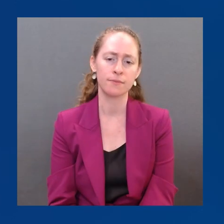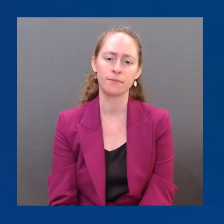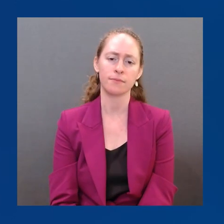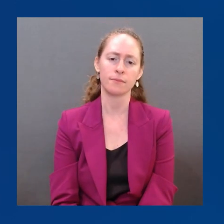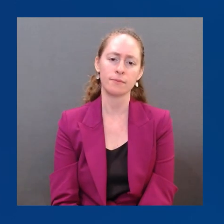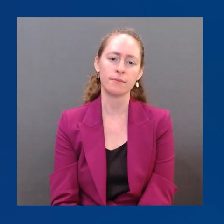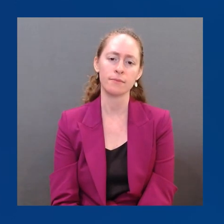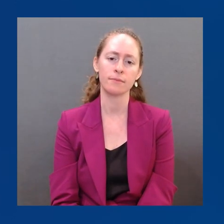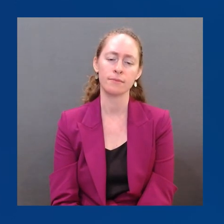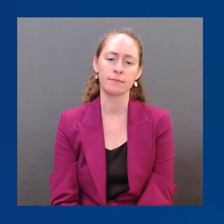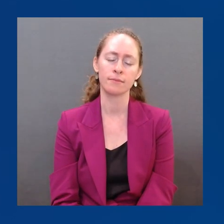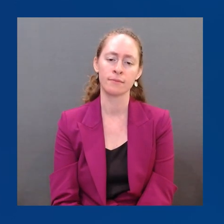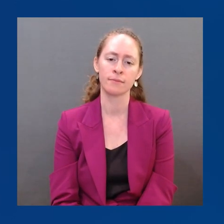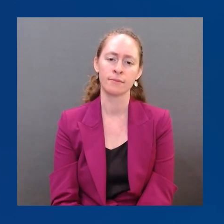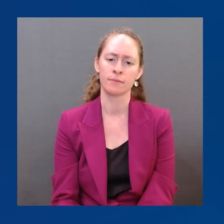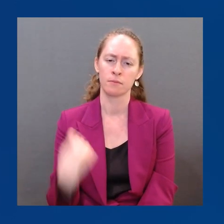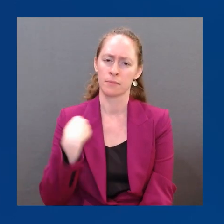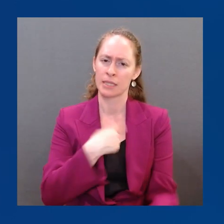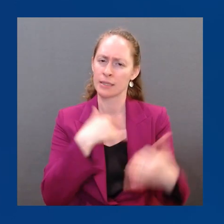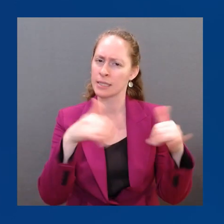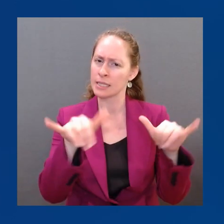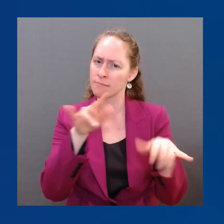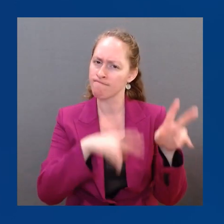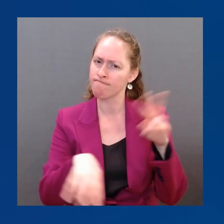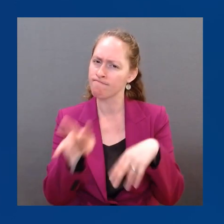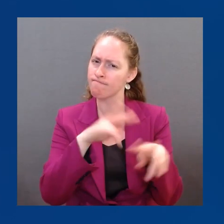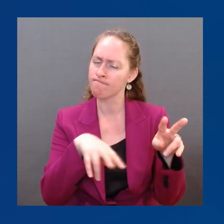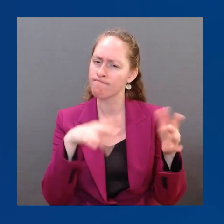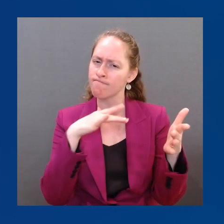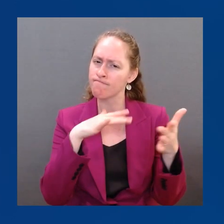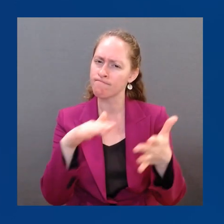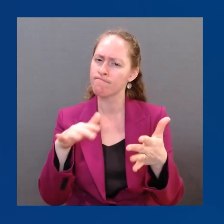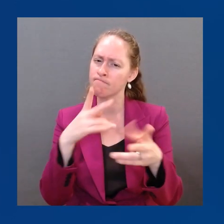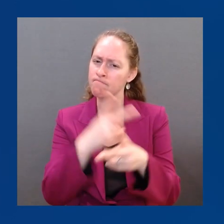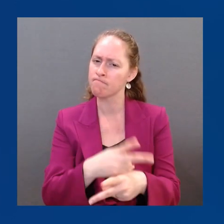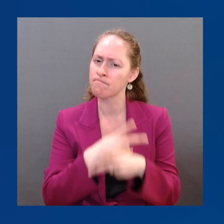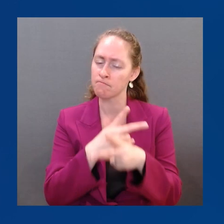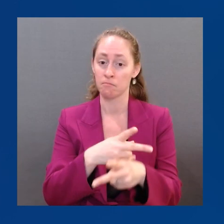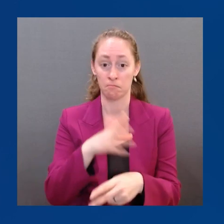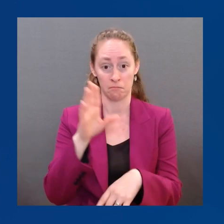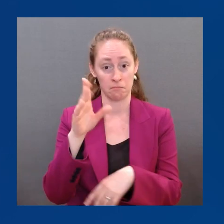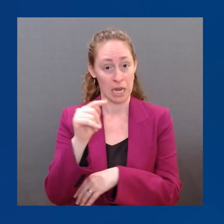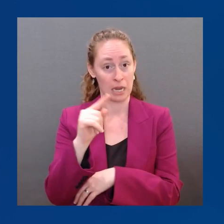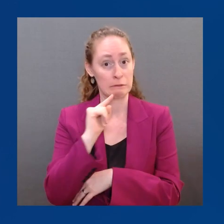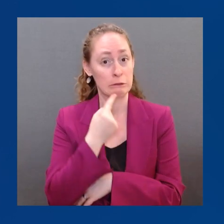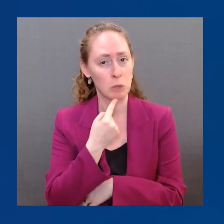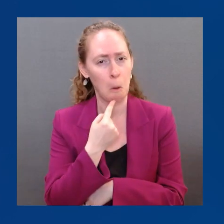but it is not leading to people getting particularly sick. On the issue of if those people are contagious, how we should be advising them,